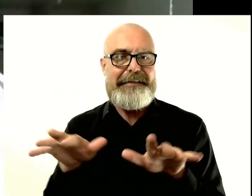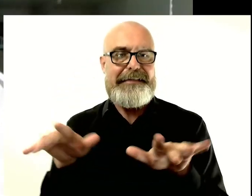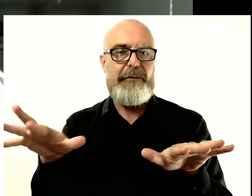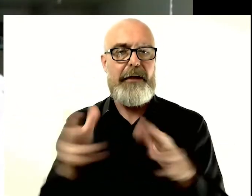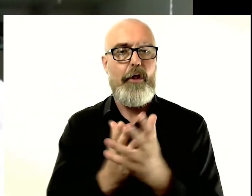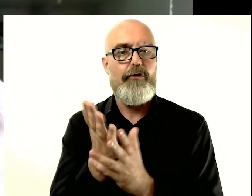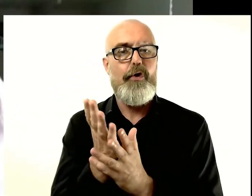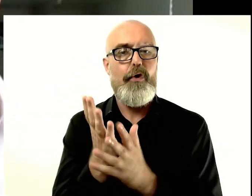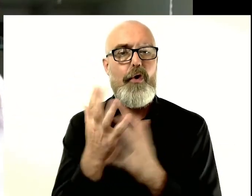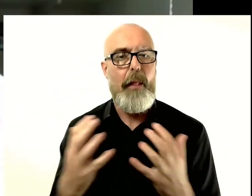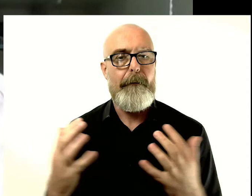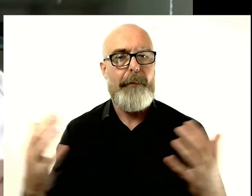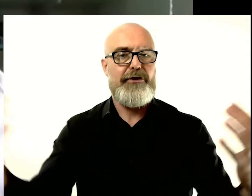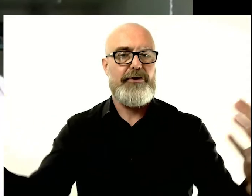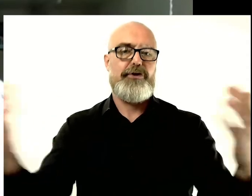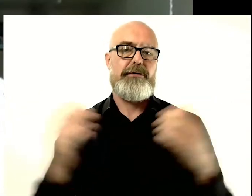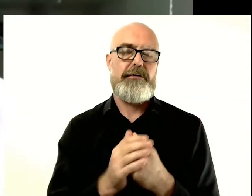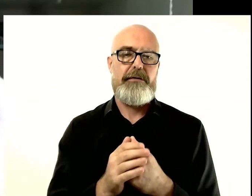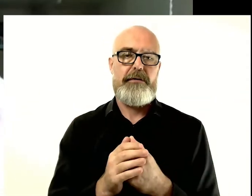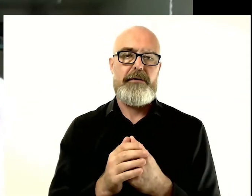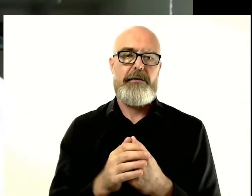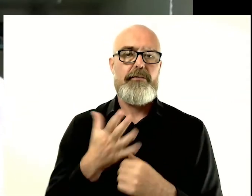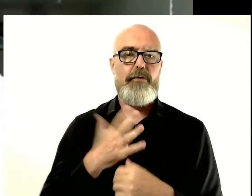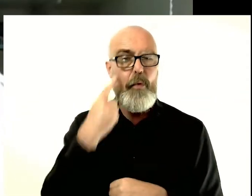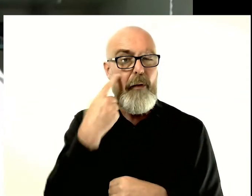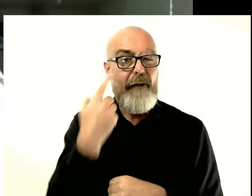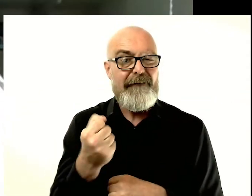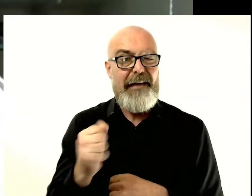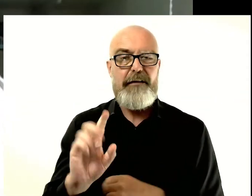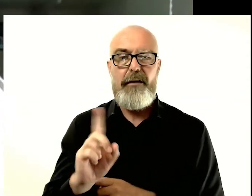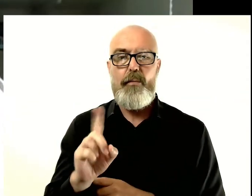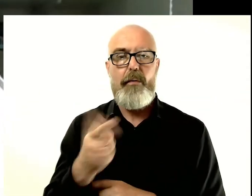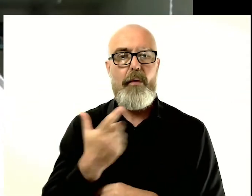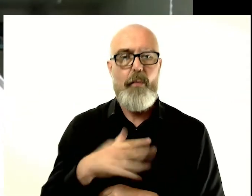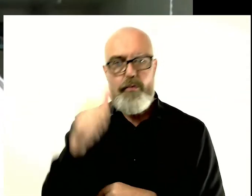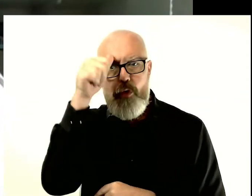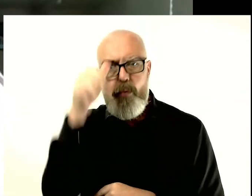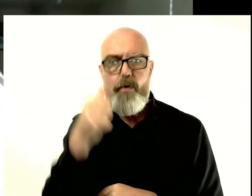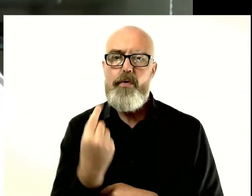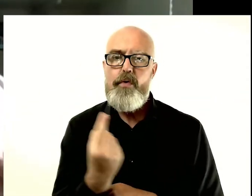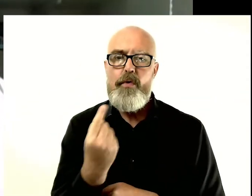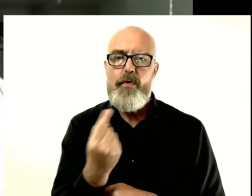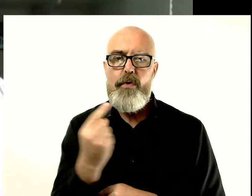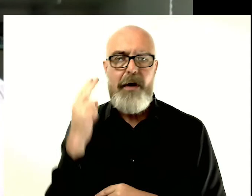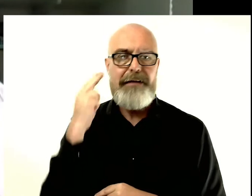is distributed in the whole population why do what do we want to find out we